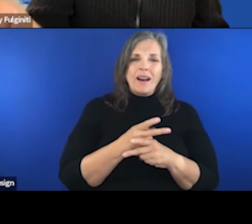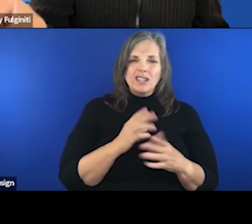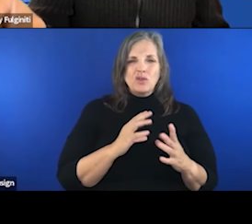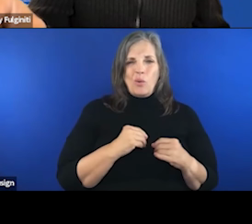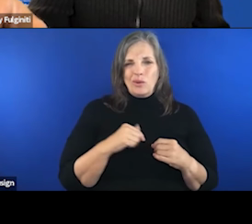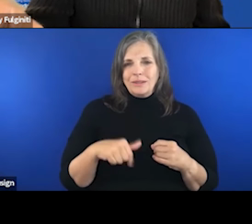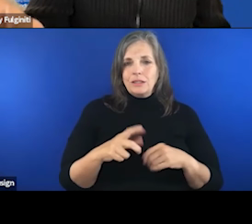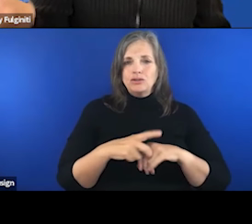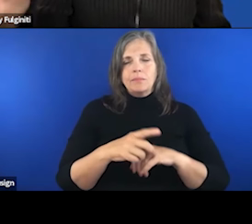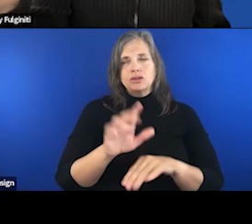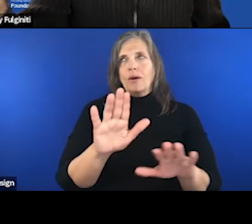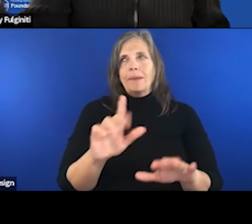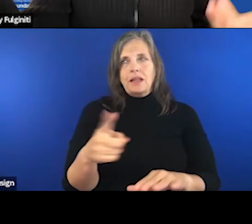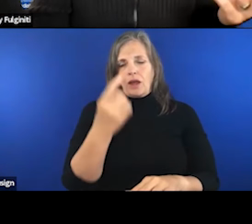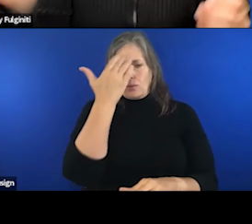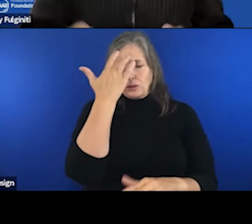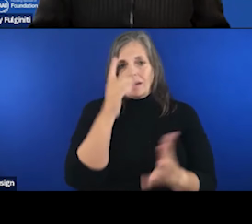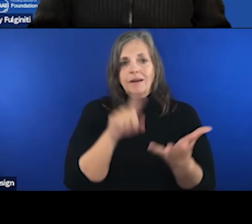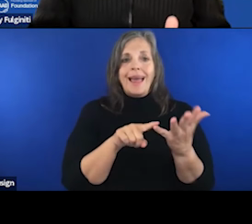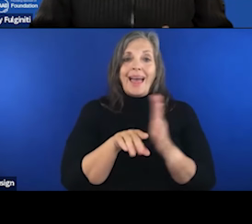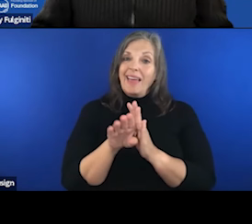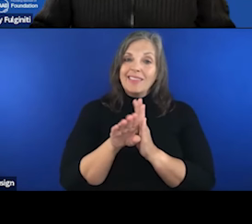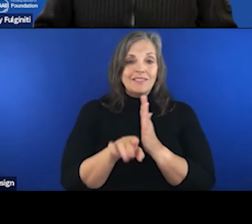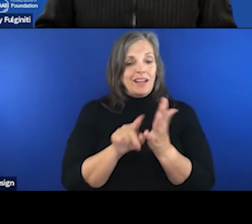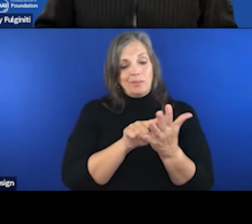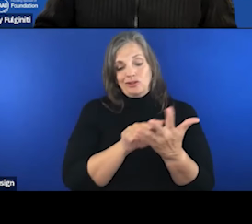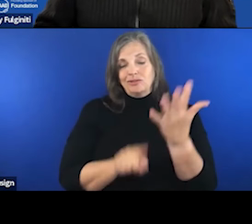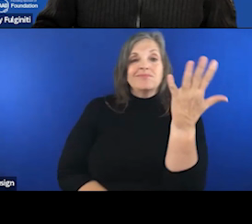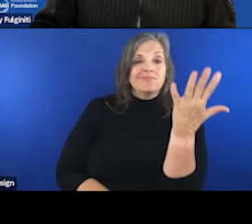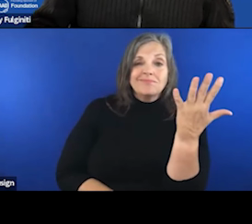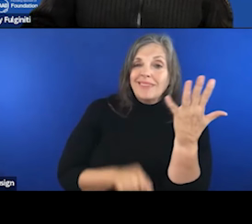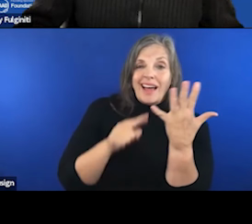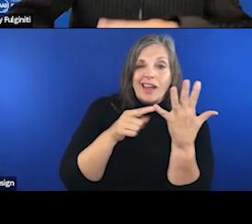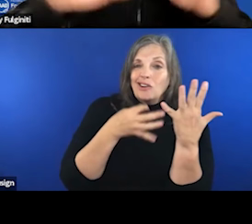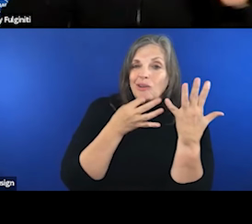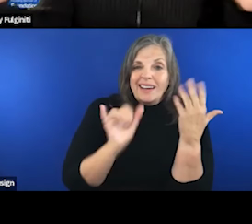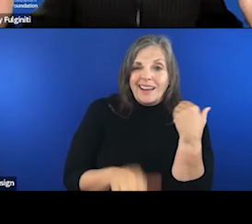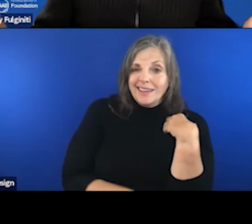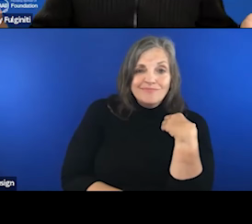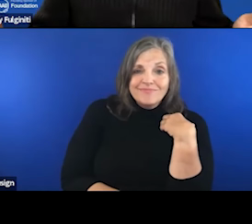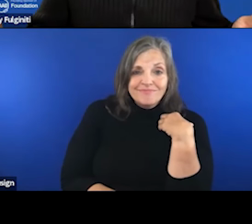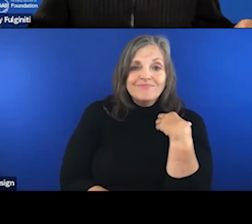aware of it and our developers they're they're they're great at it so by by letting your whole